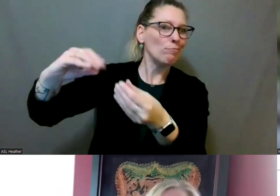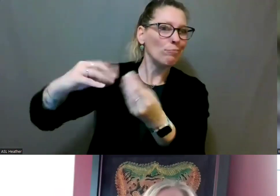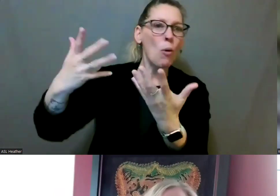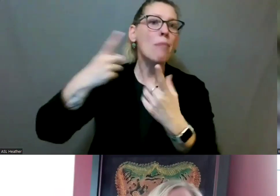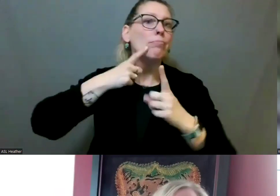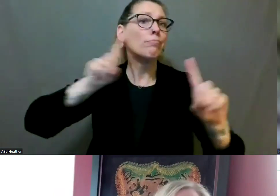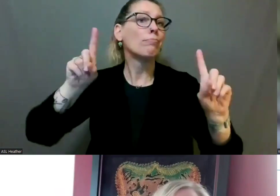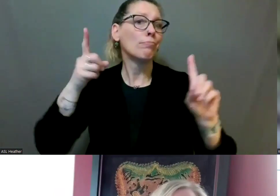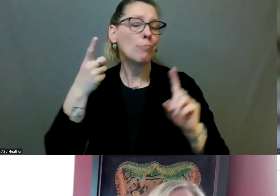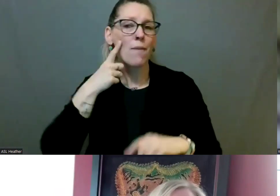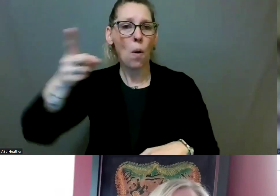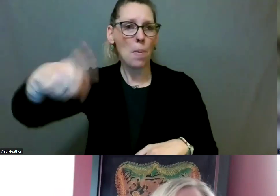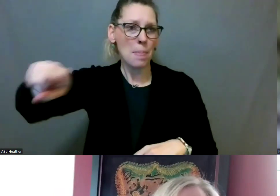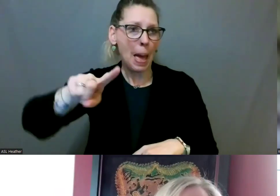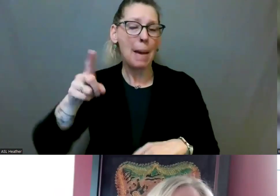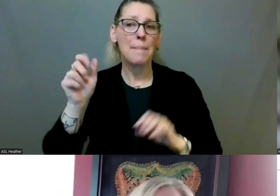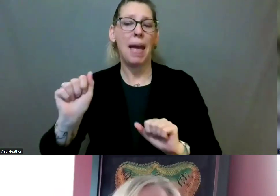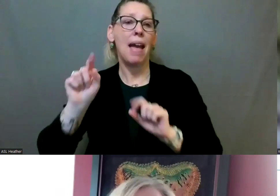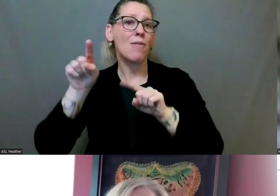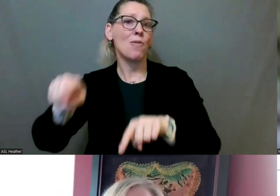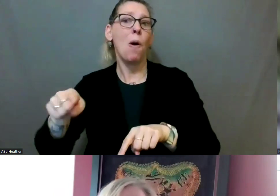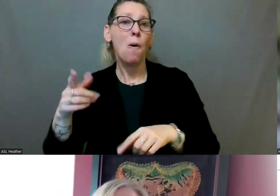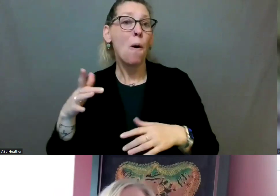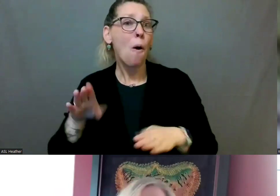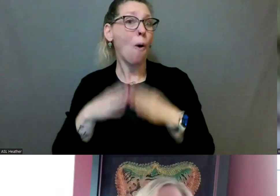I've had the opportunity to be at some of the opening activities at Grandview